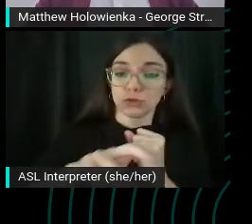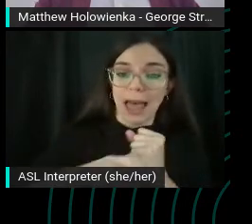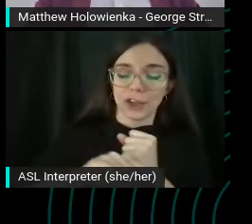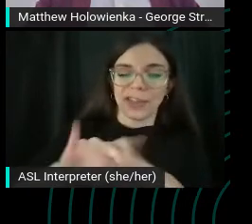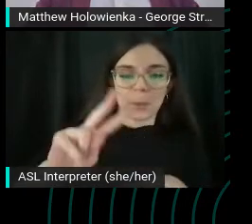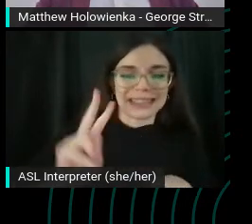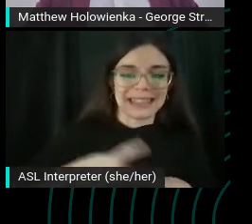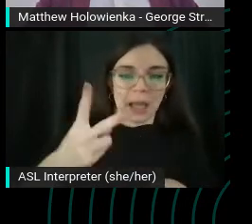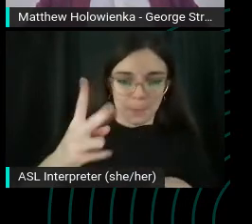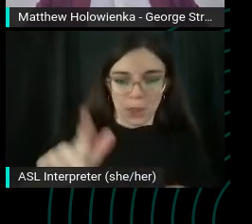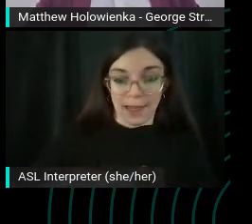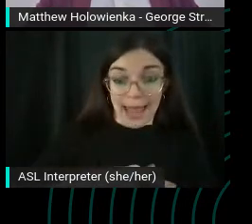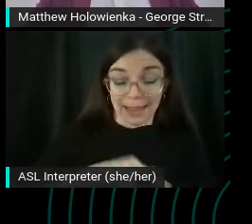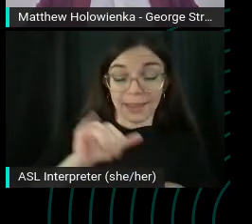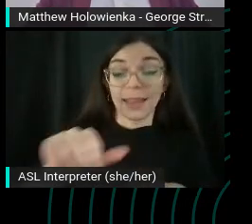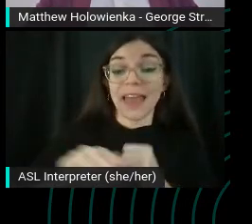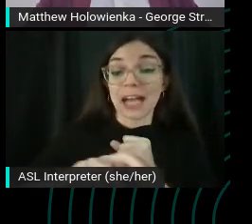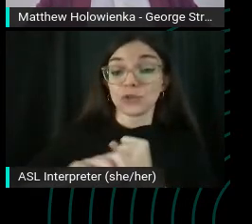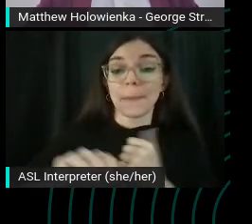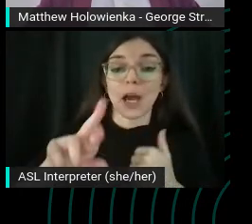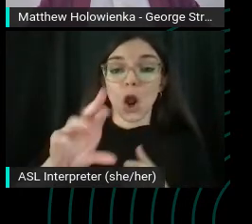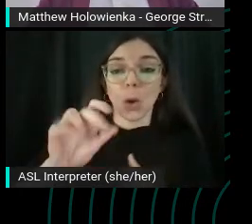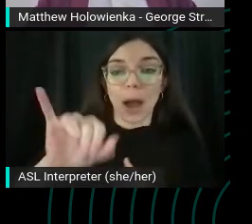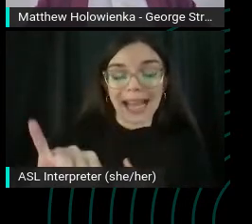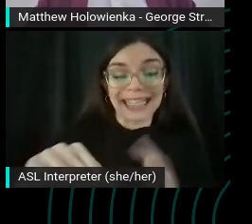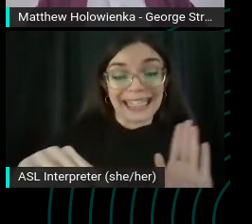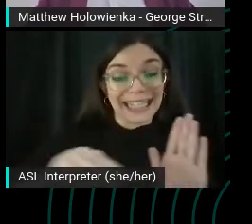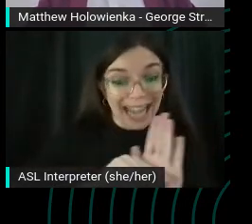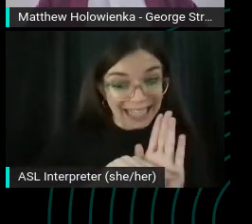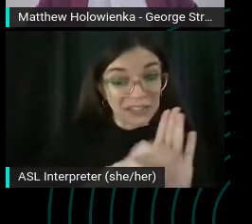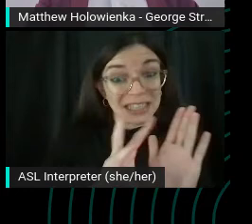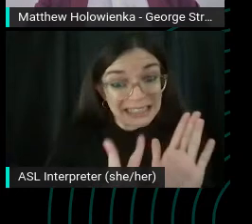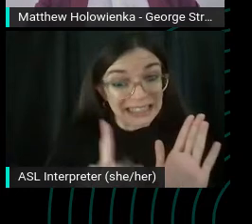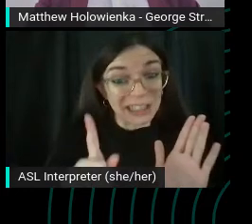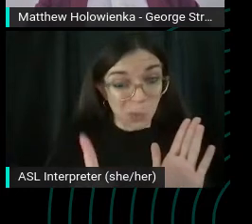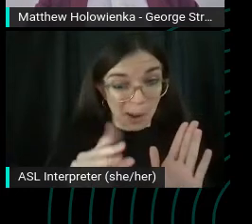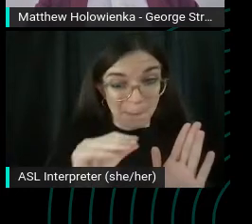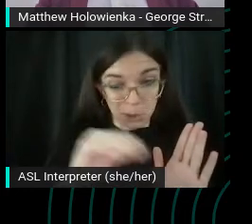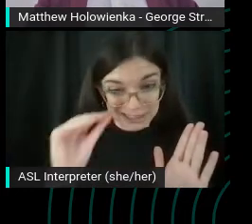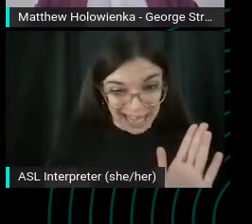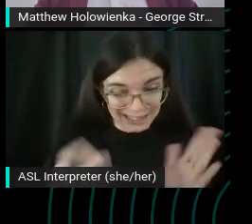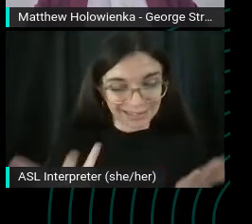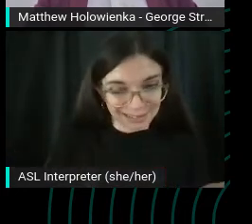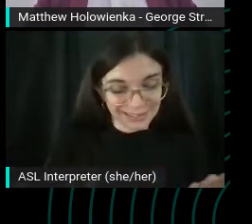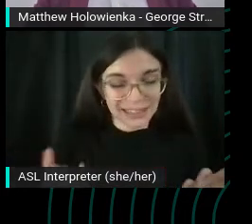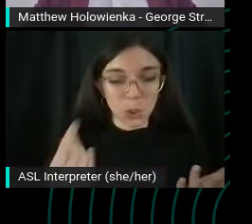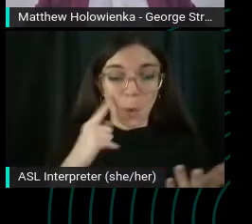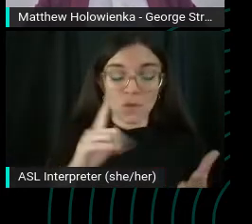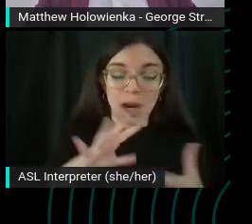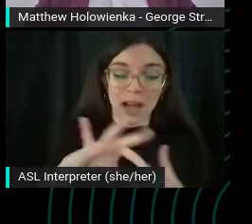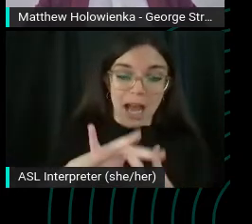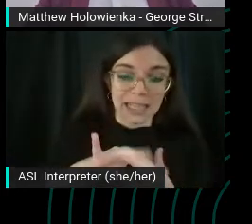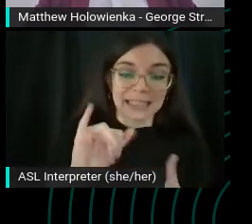and that trailer had a ROI of negative 61 percent. So for context, that happened at the beginning of the campaign,